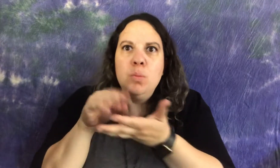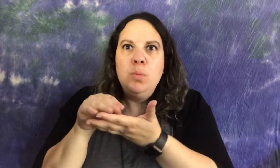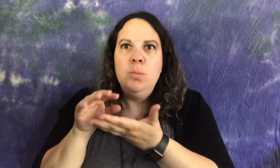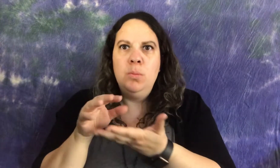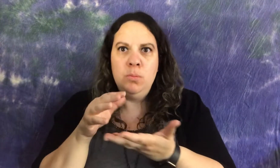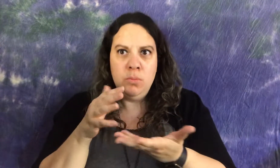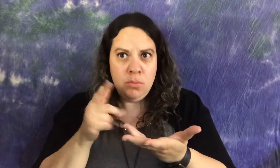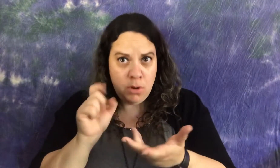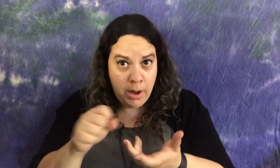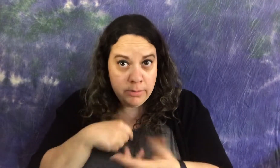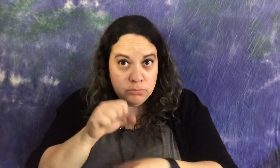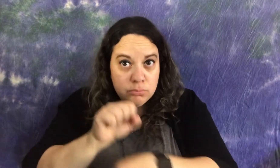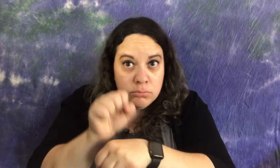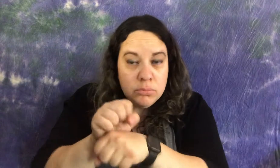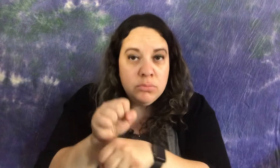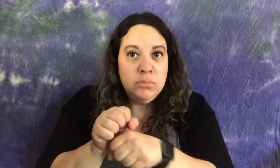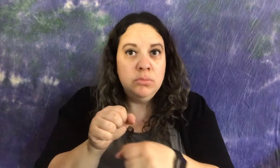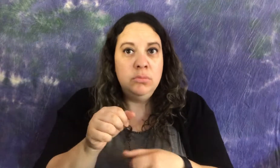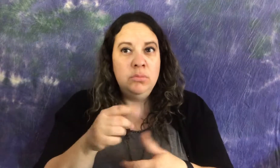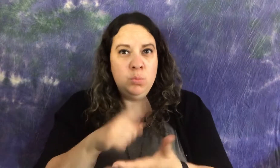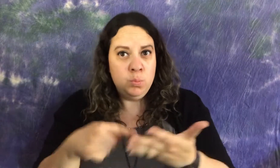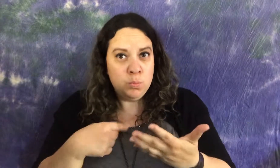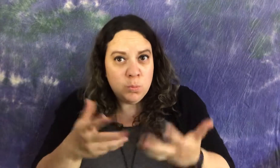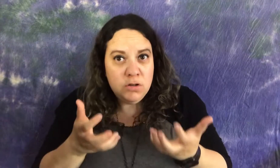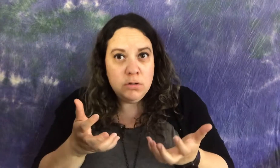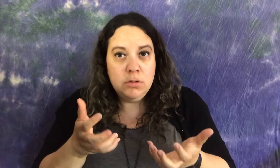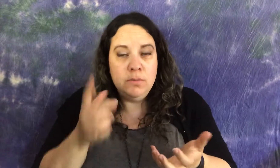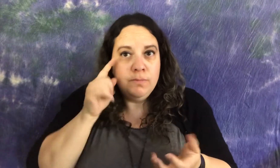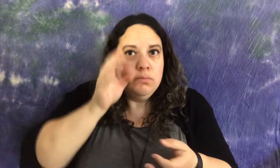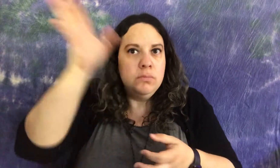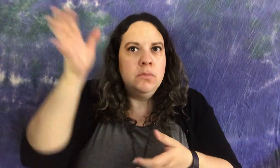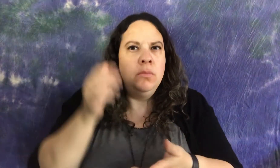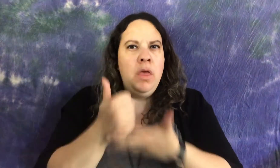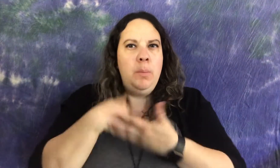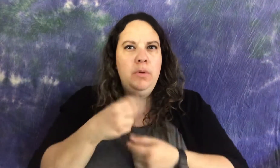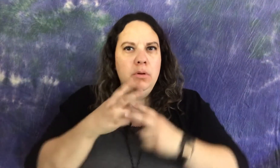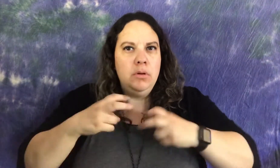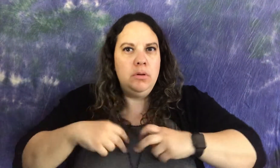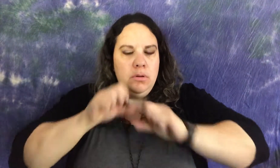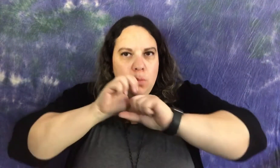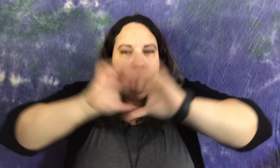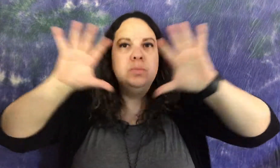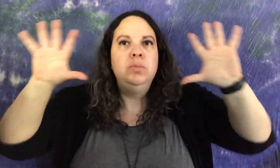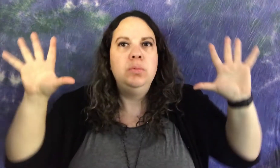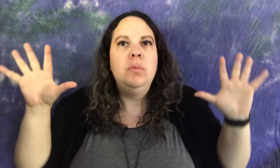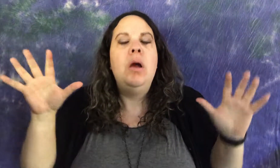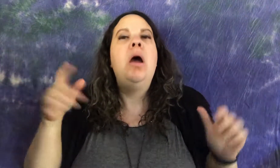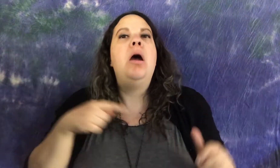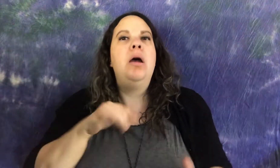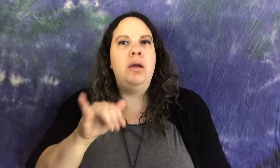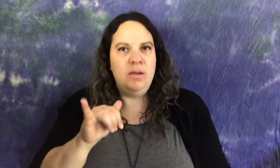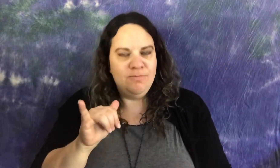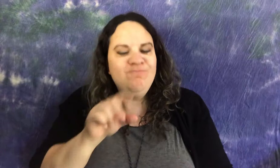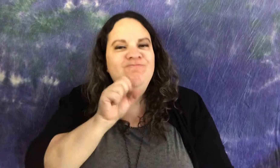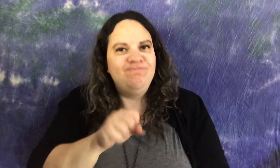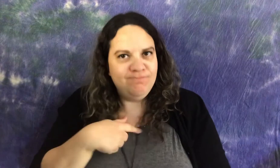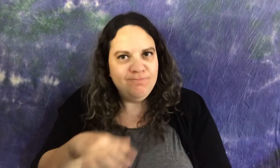Can I learn different languages? Can I work doing what I want in the future? This experience helped me analyze, imagine, and realize